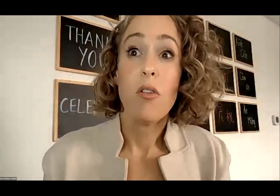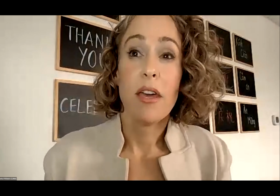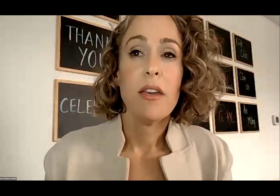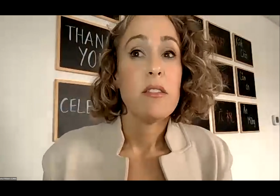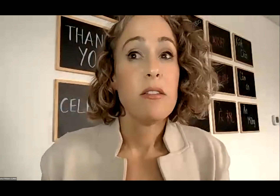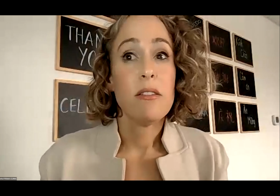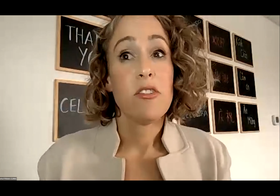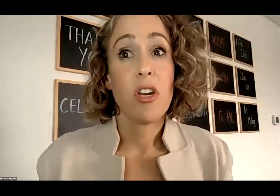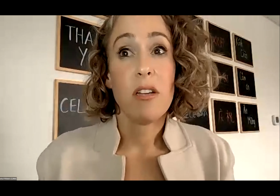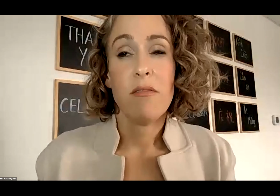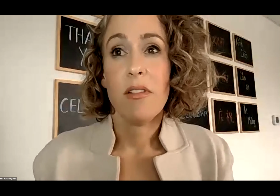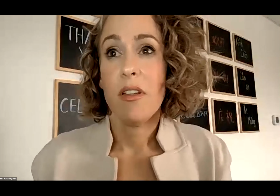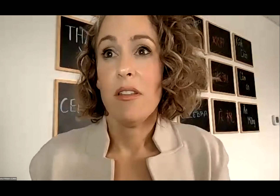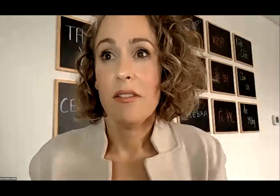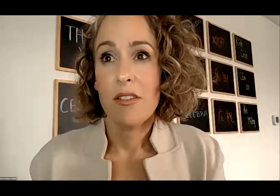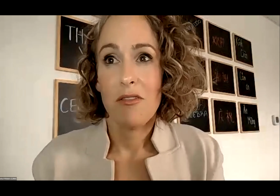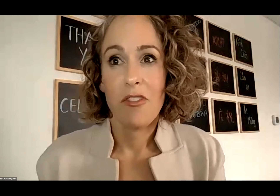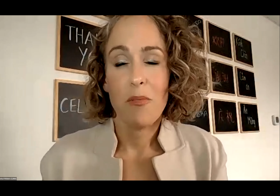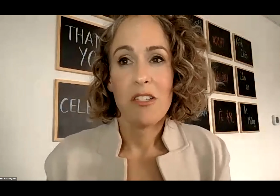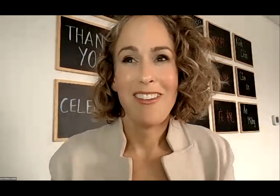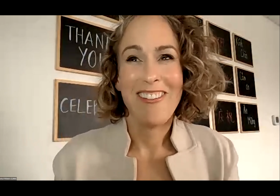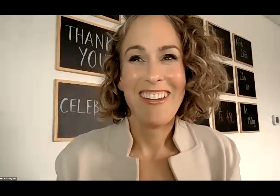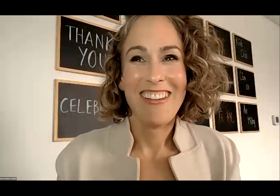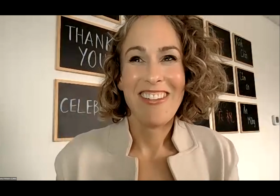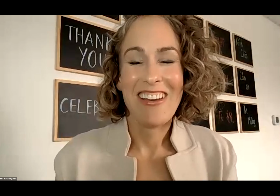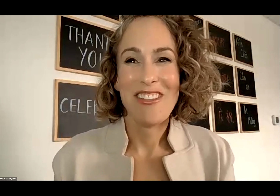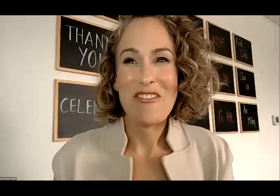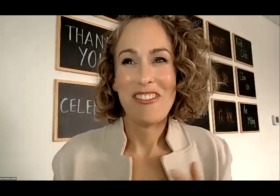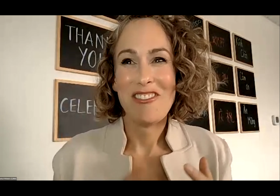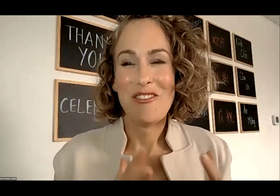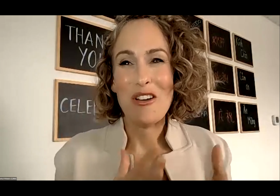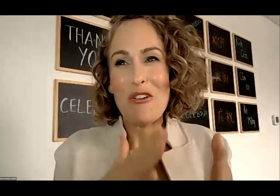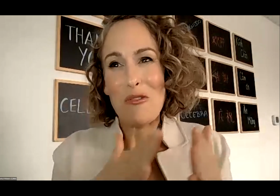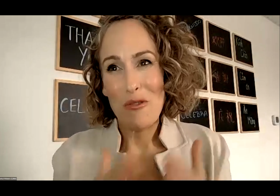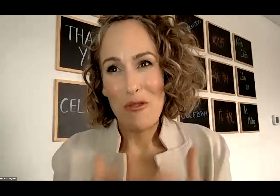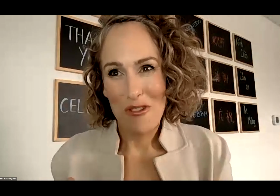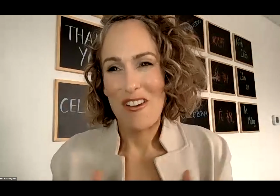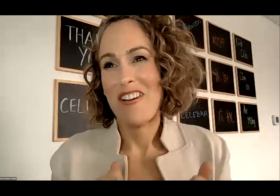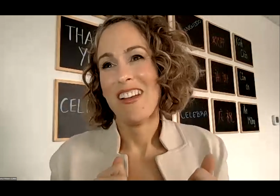Okay, so this is great. This is good for me to know that I don't have to go into who those are.